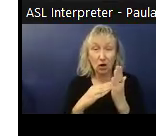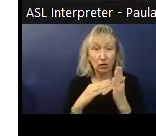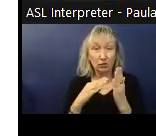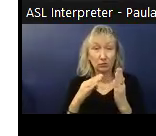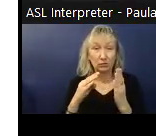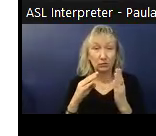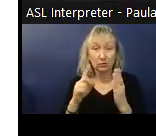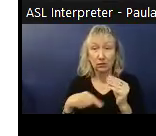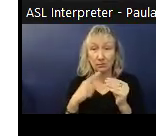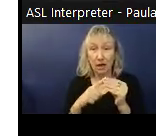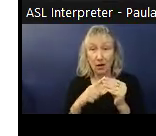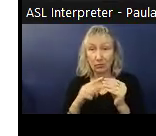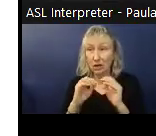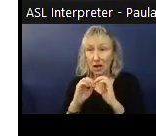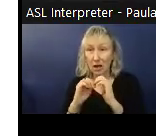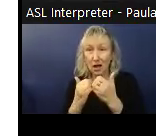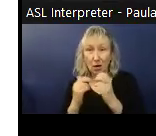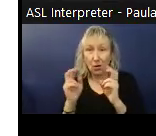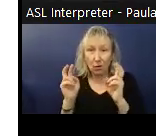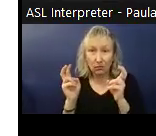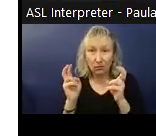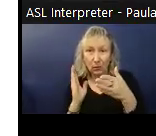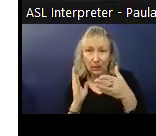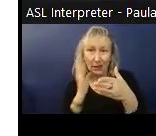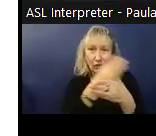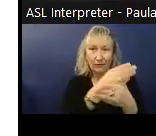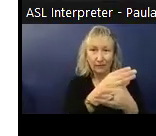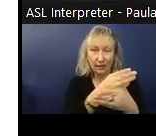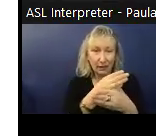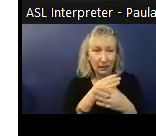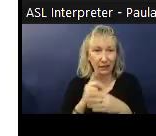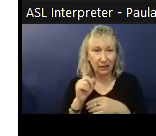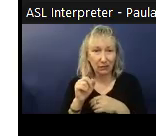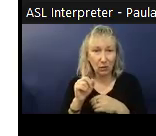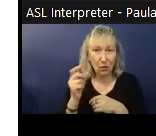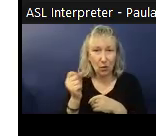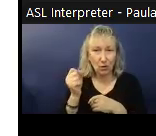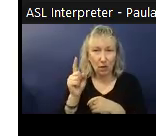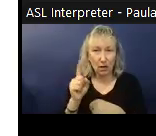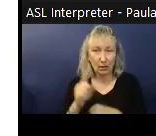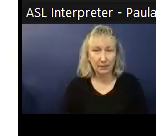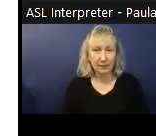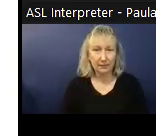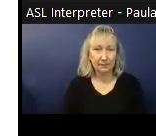OK, let me pull it up here and see what it has.